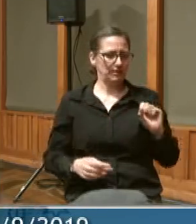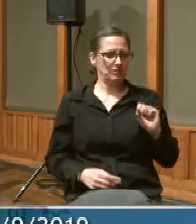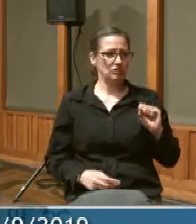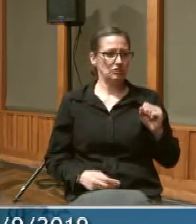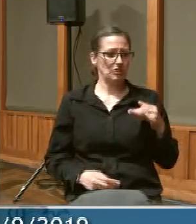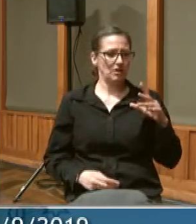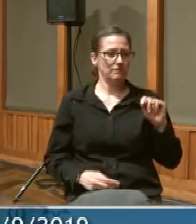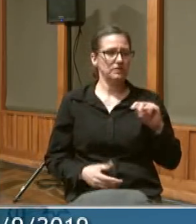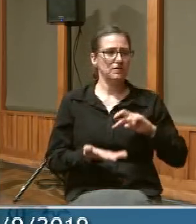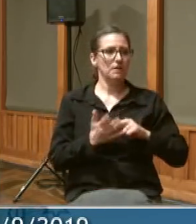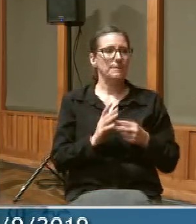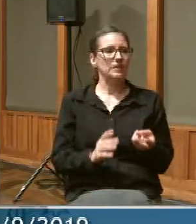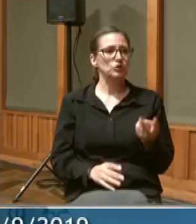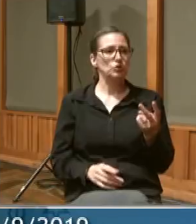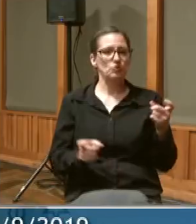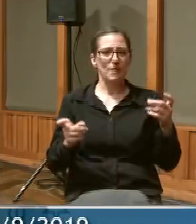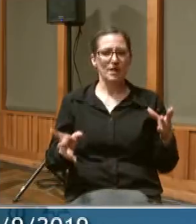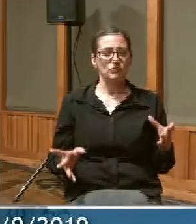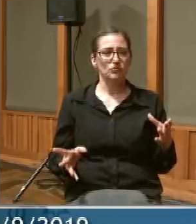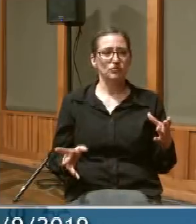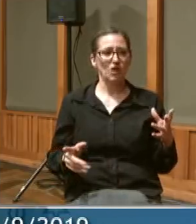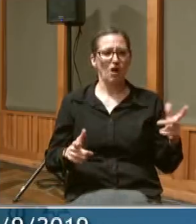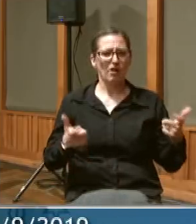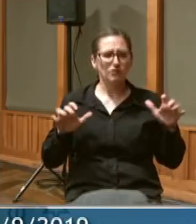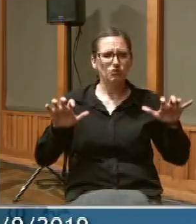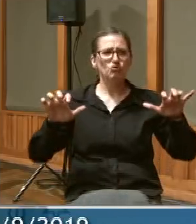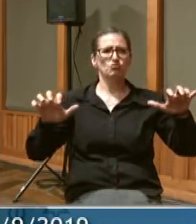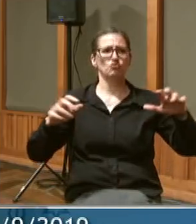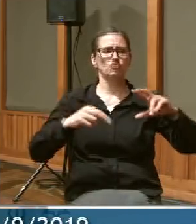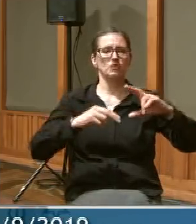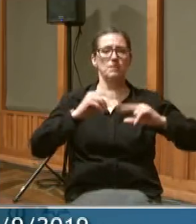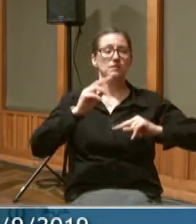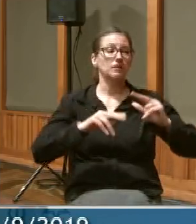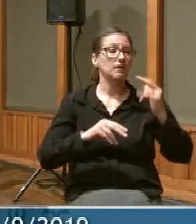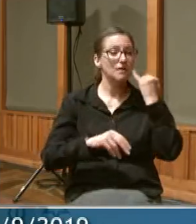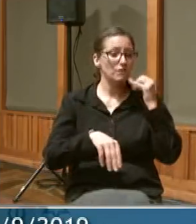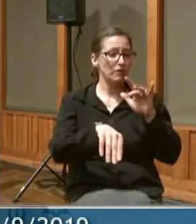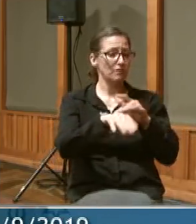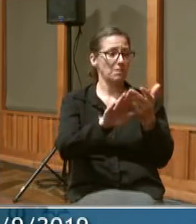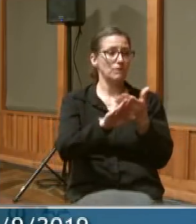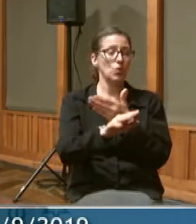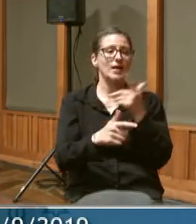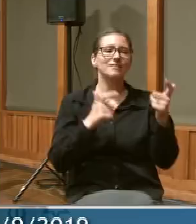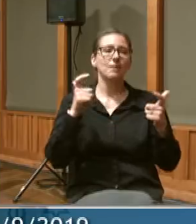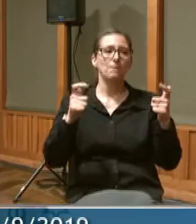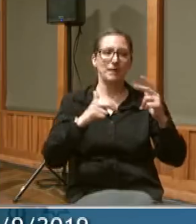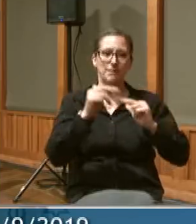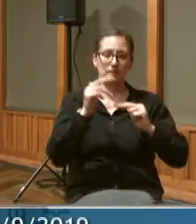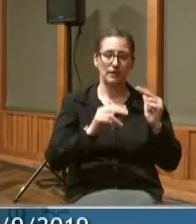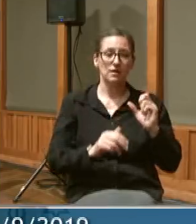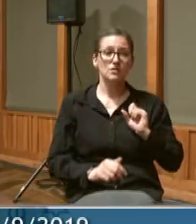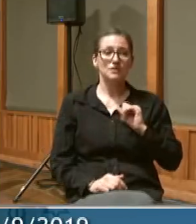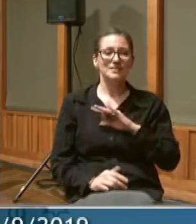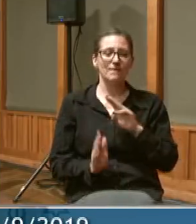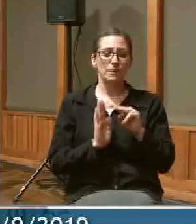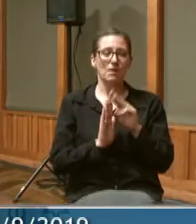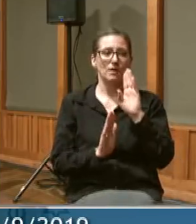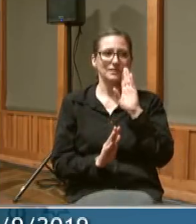BUT THEY ARE LOOKING AT THESE MODELS. YOU'RE GOING TO HAVE MANAGERS ON SPLIT SHIFTS. THAT MEANS TWO MANAGERS MANAGING THIS HUGE BUILDING.